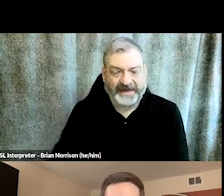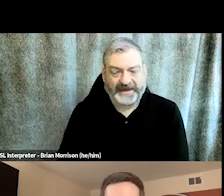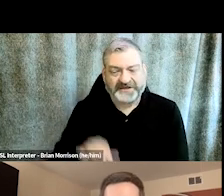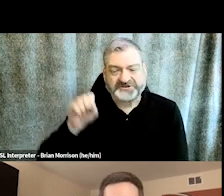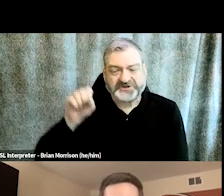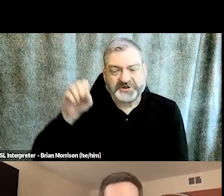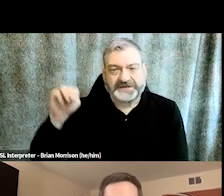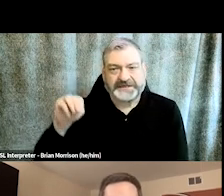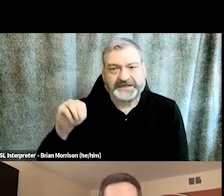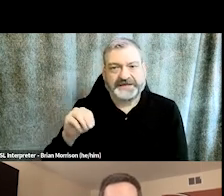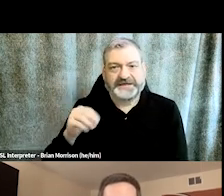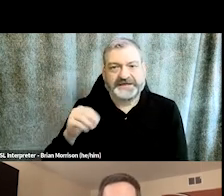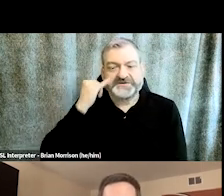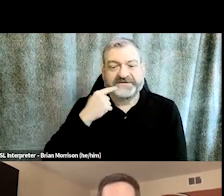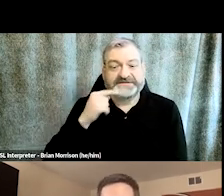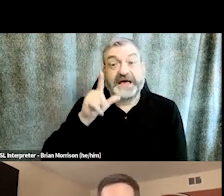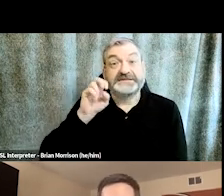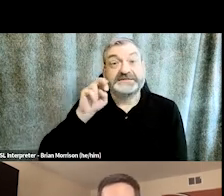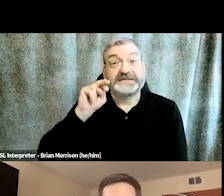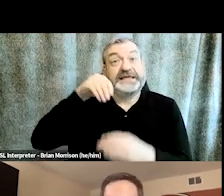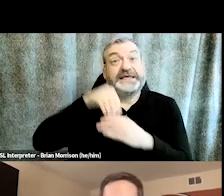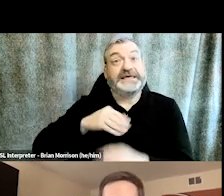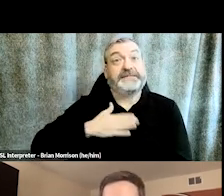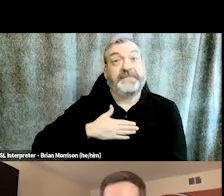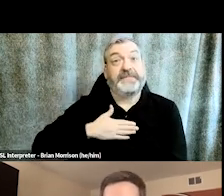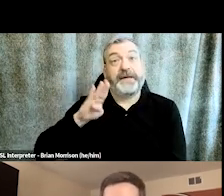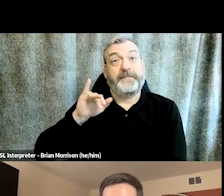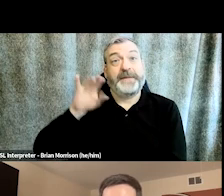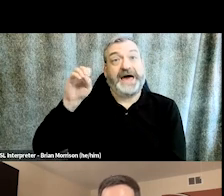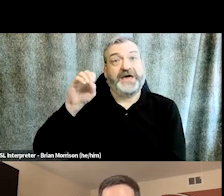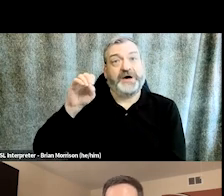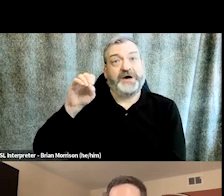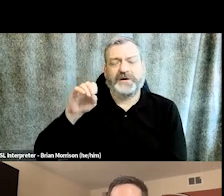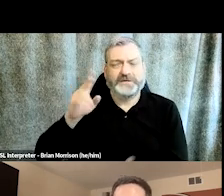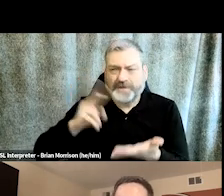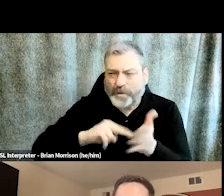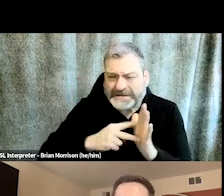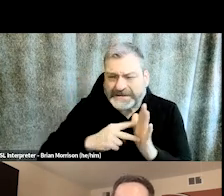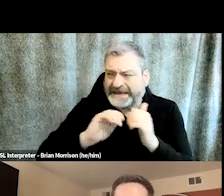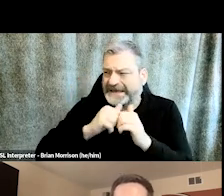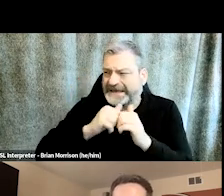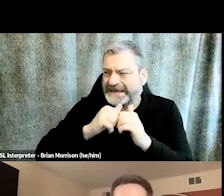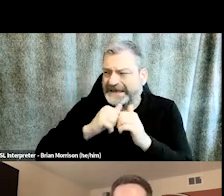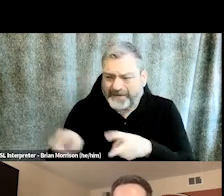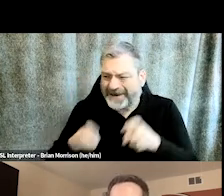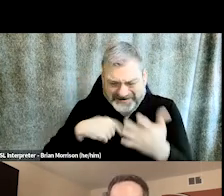in my bio, so I say like, okay, what does that mean and how do I get to it? And so I'm kind of fumbling around for a little bit and then it launches